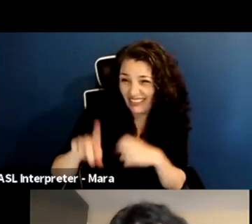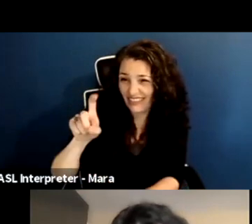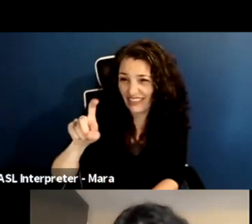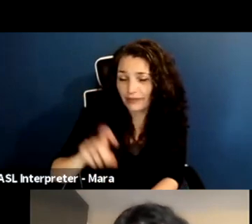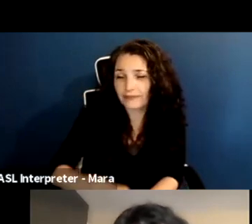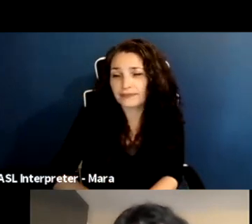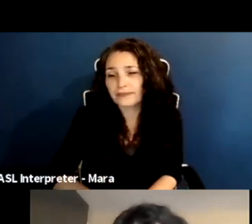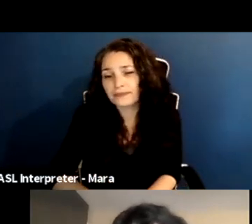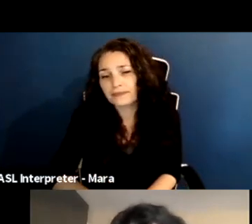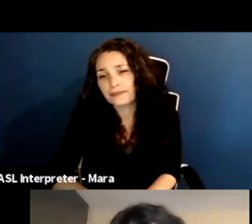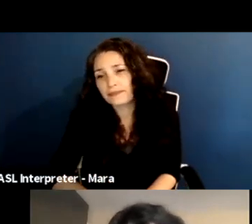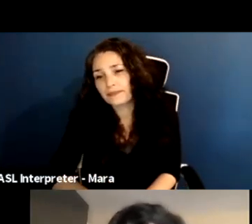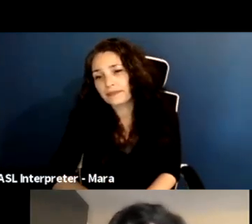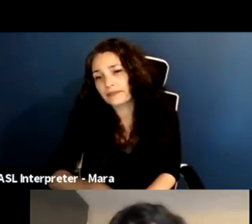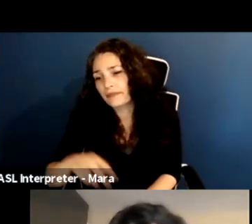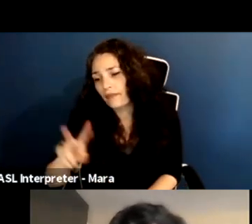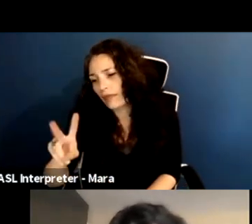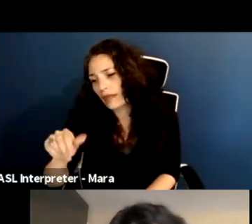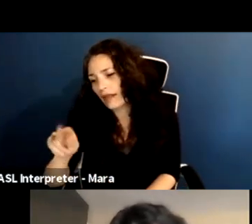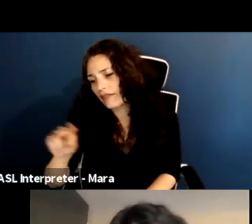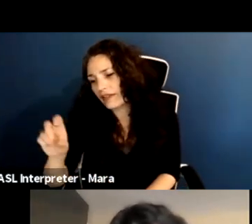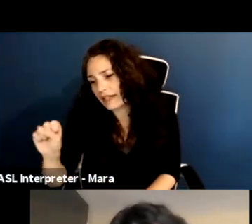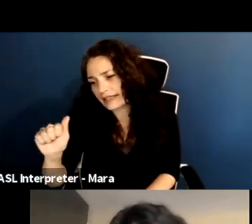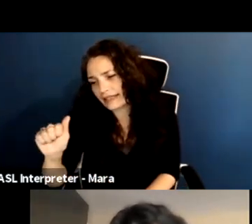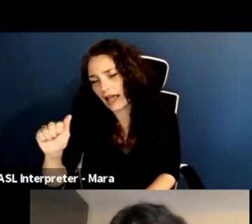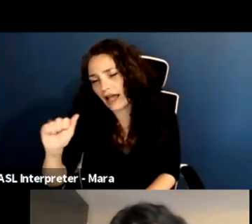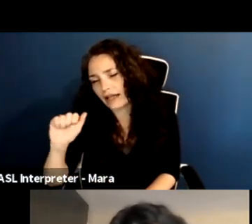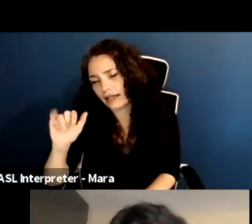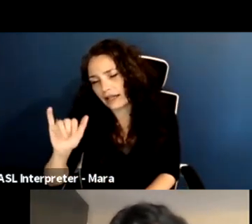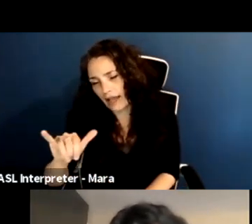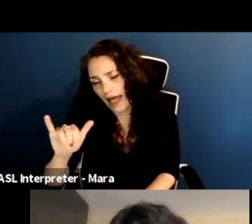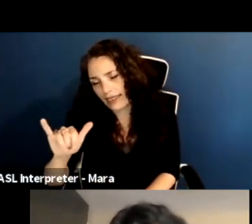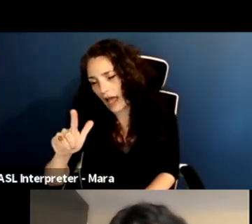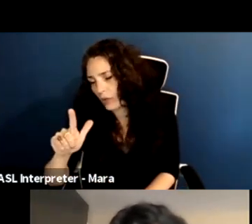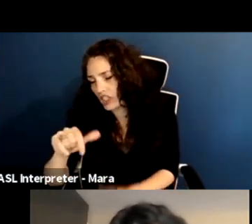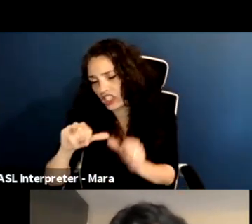Yeah, I mean, it was like constant discussion,